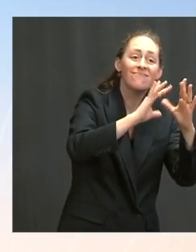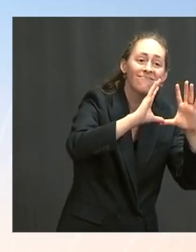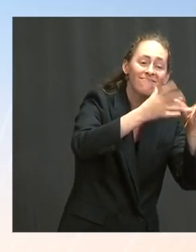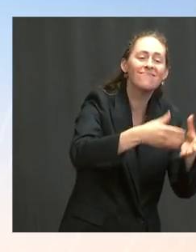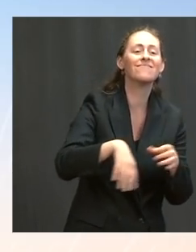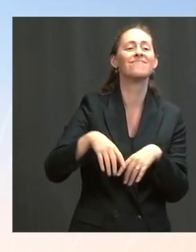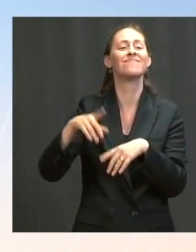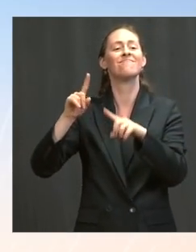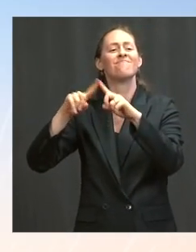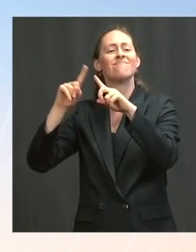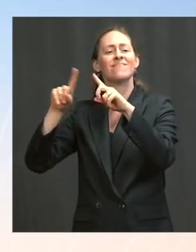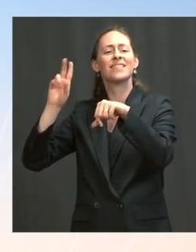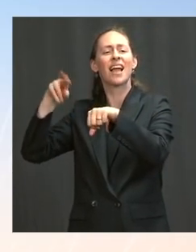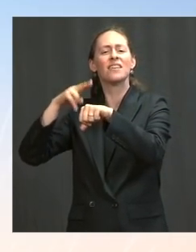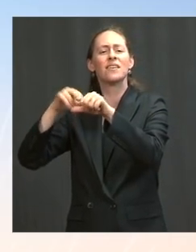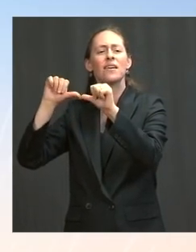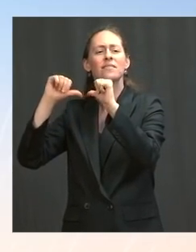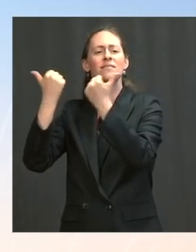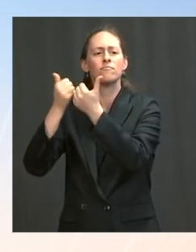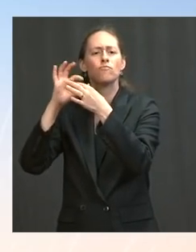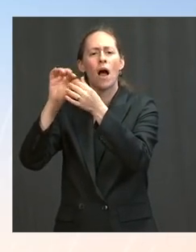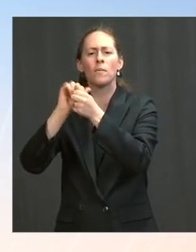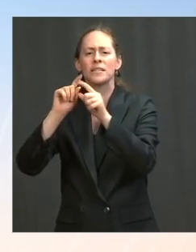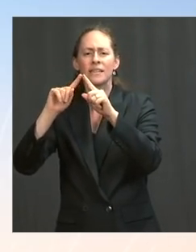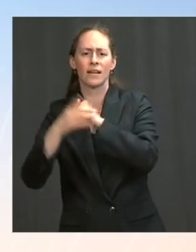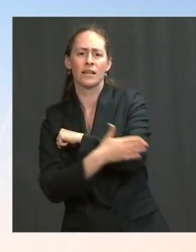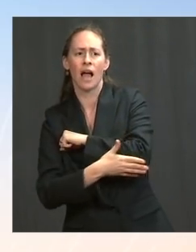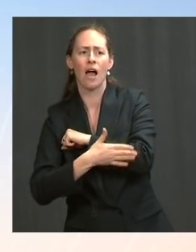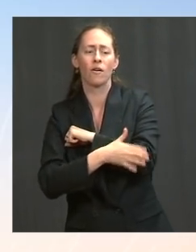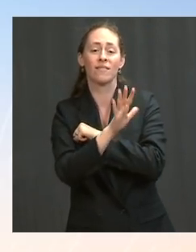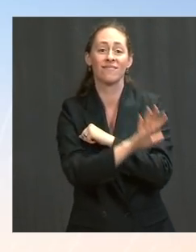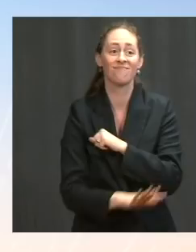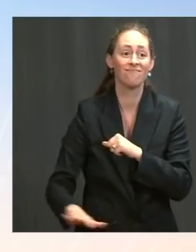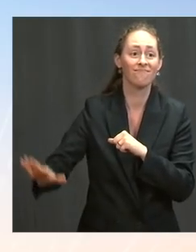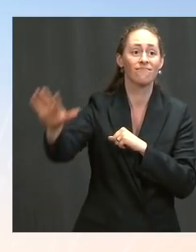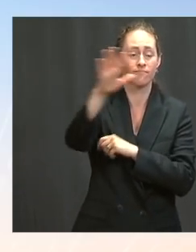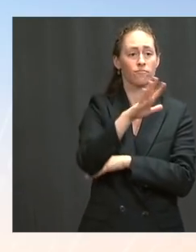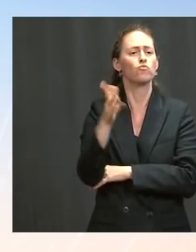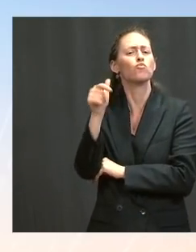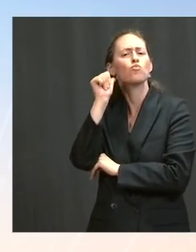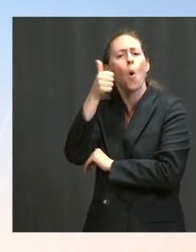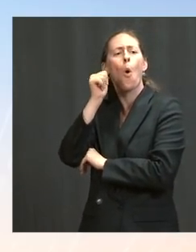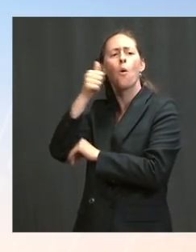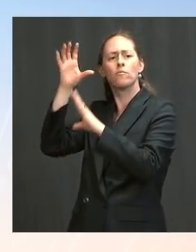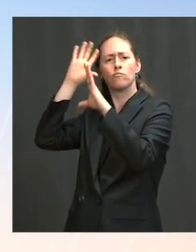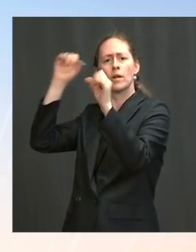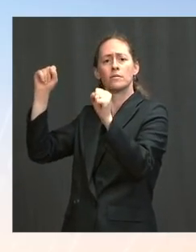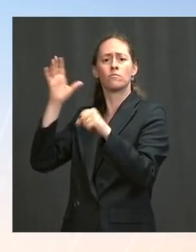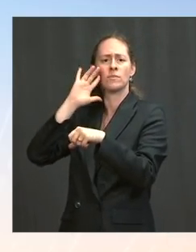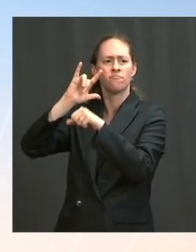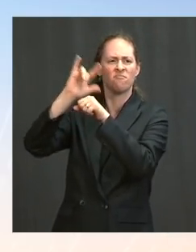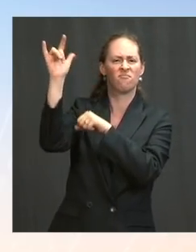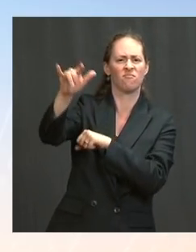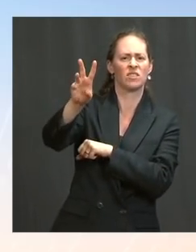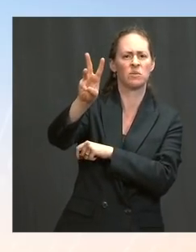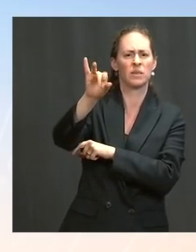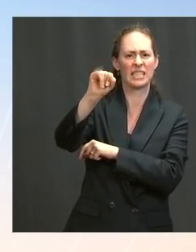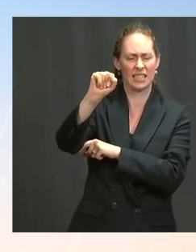The President will travel to Wisconsin tomorrow to keep actively making the case for this agreement and getting it over the finish line.